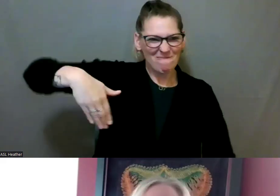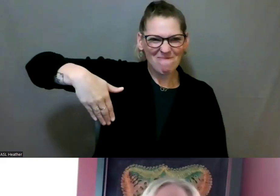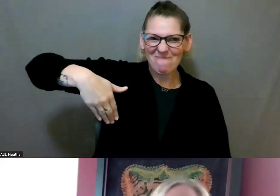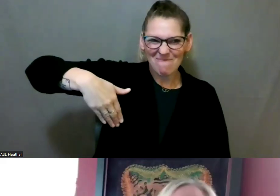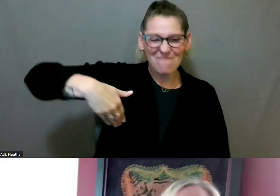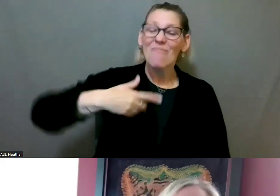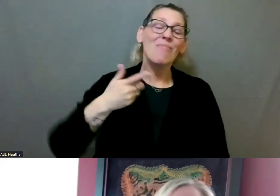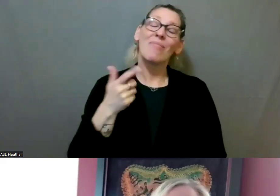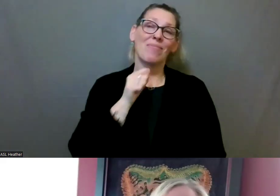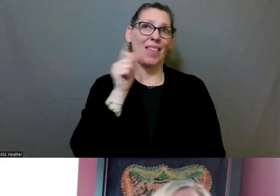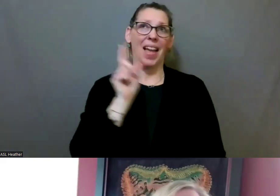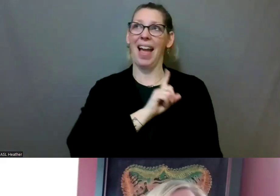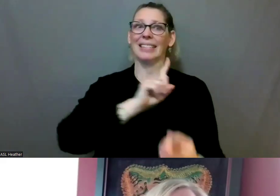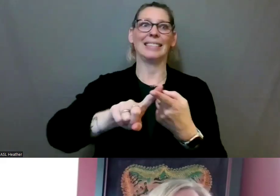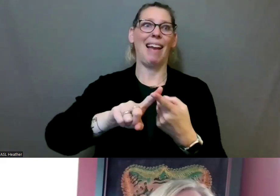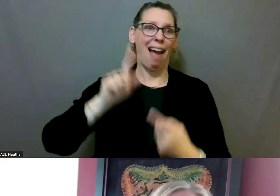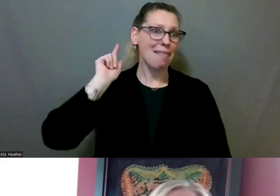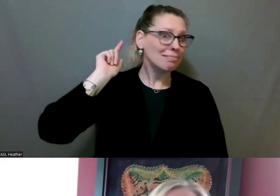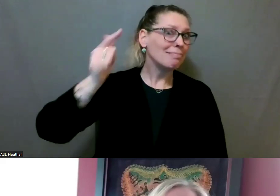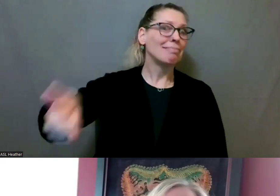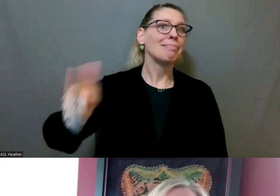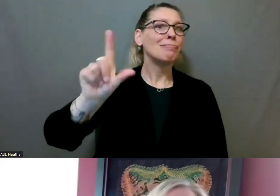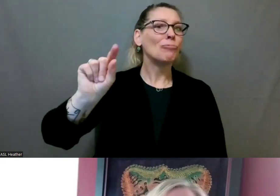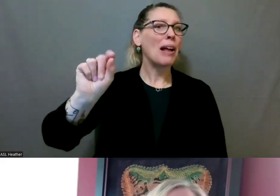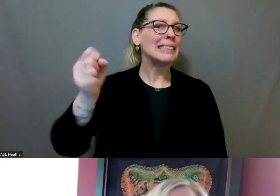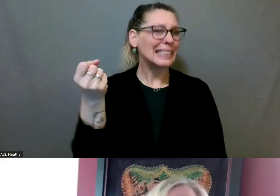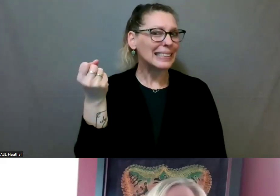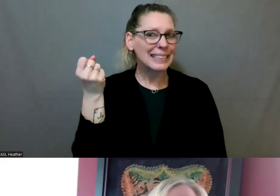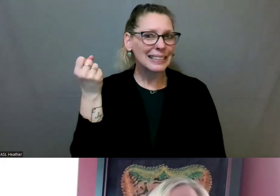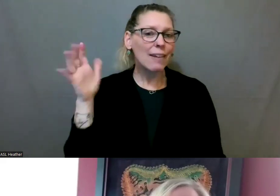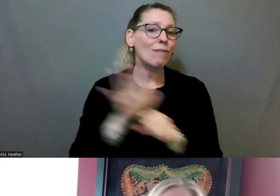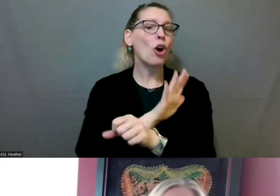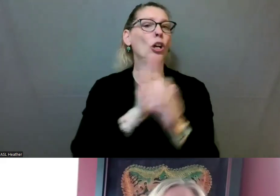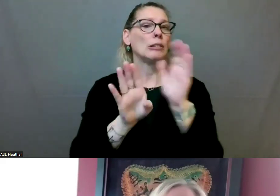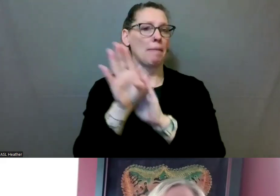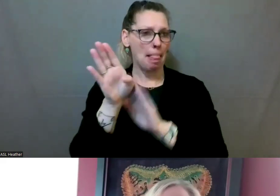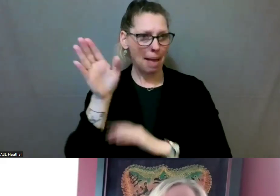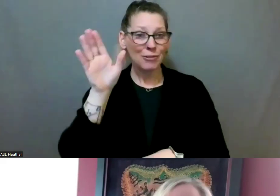not until the late part of their 20s is that fully developed; so you can imagine if you're